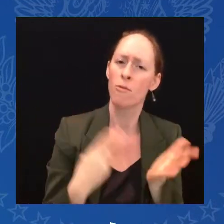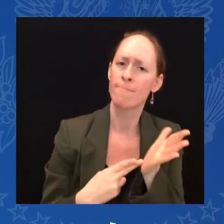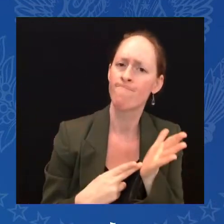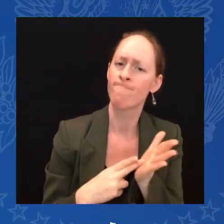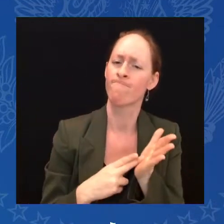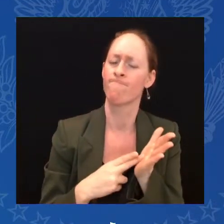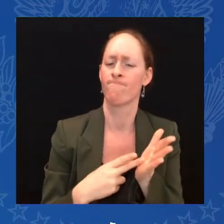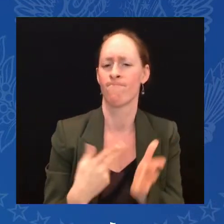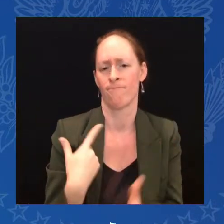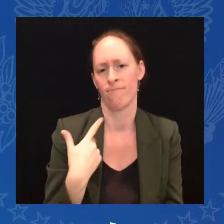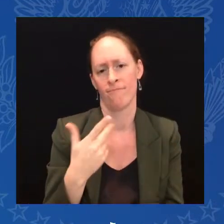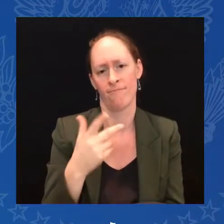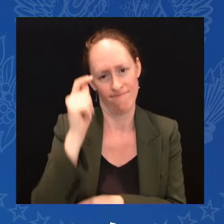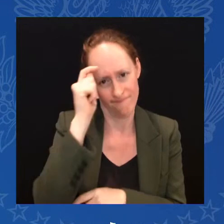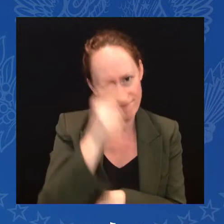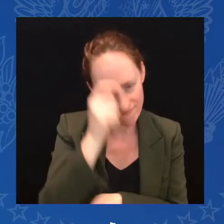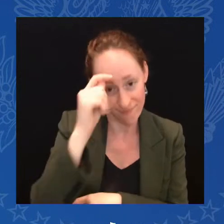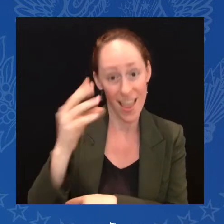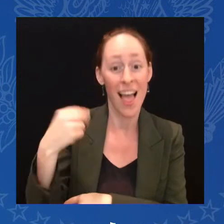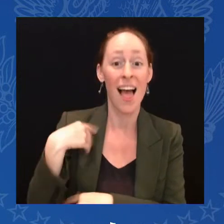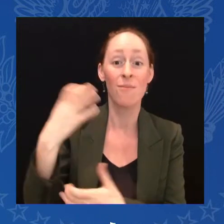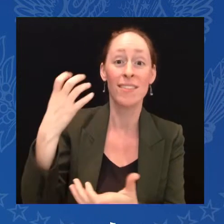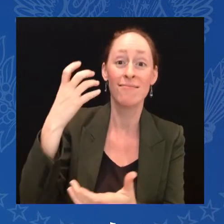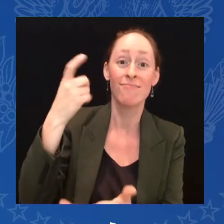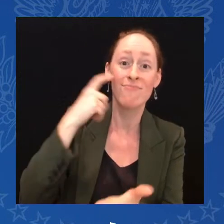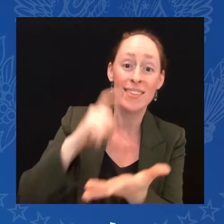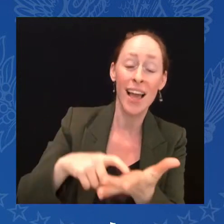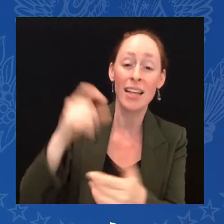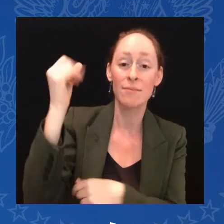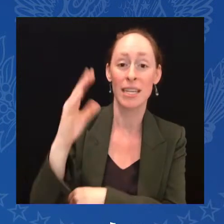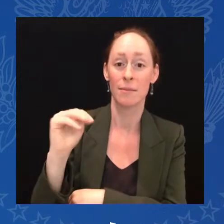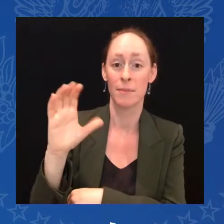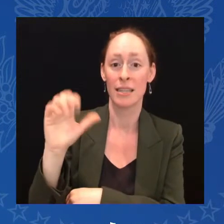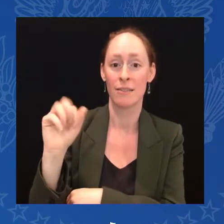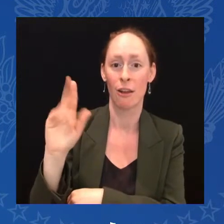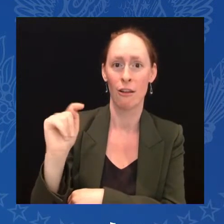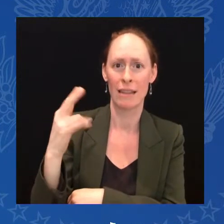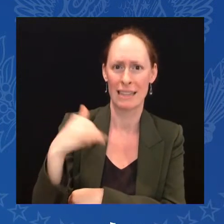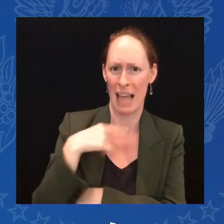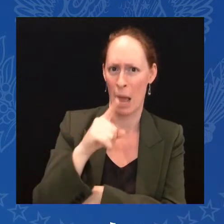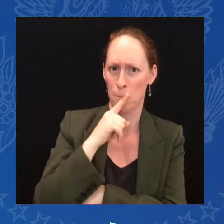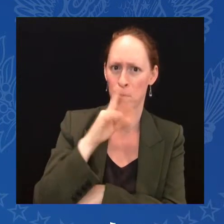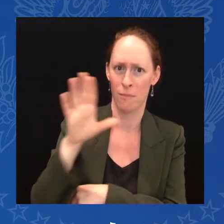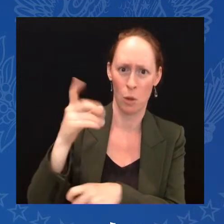I don't want to hurt his reputation, but I actually like him. And I'm sorry, I didn't want to -- want to hurt you.